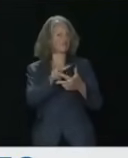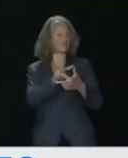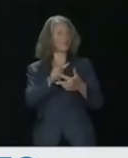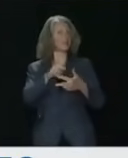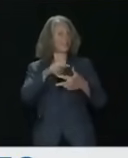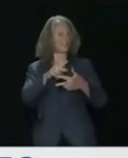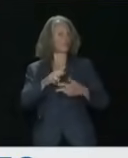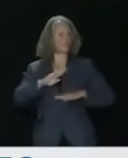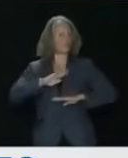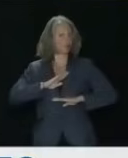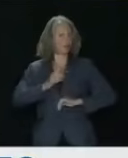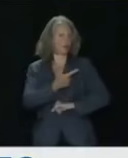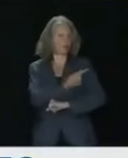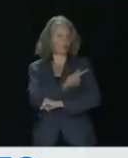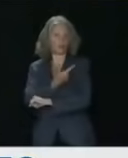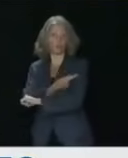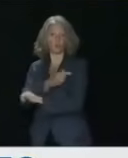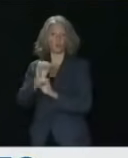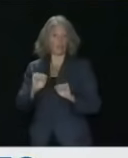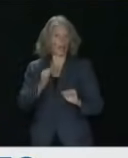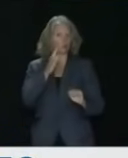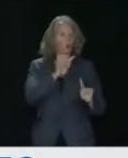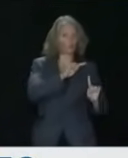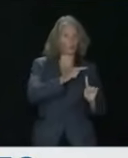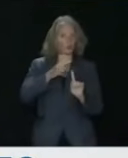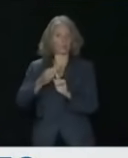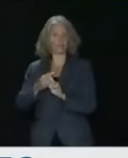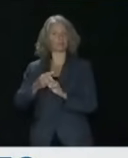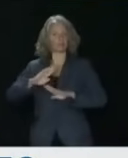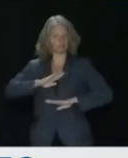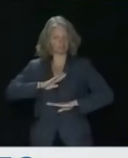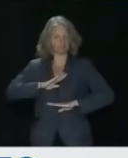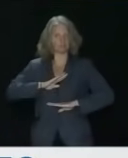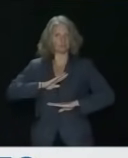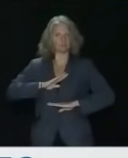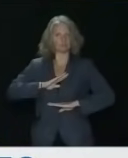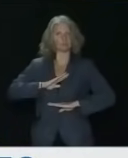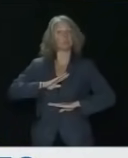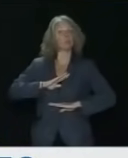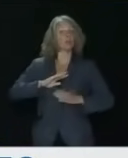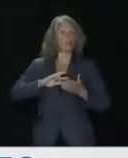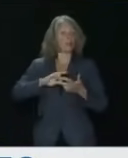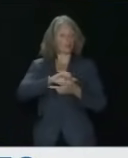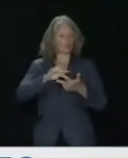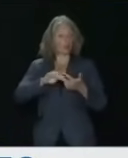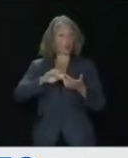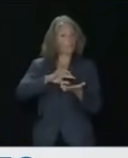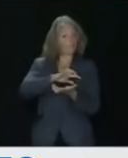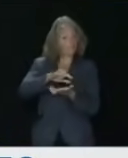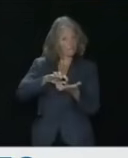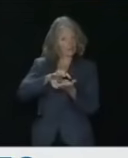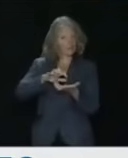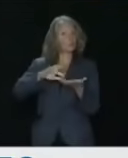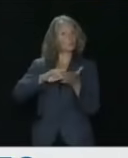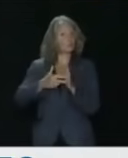INTERCHANGEABLE AND SHOULD BE OFFERED TO COMPLETE THE VACCINES SERIES.